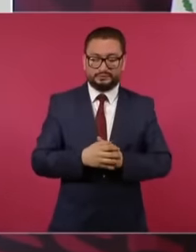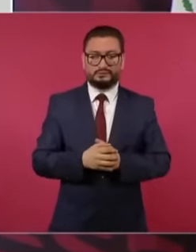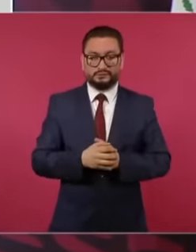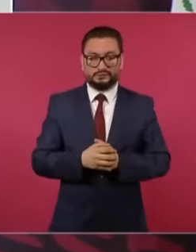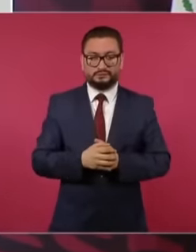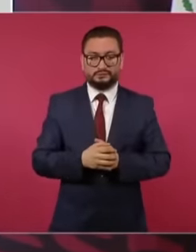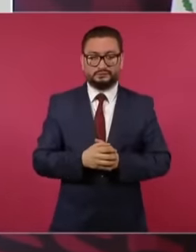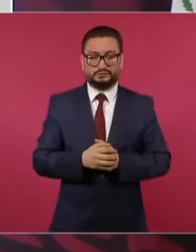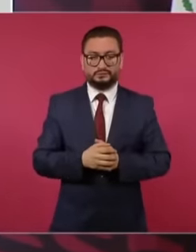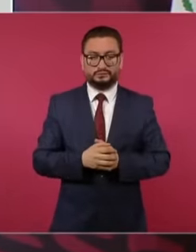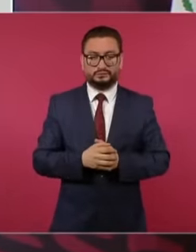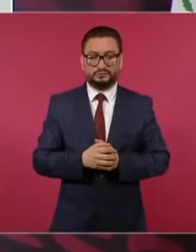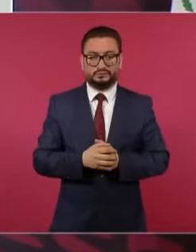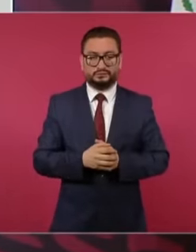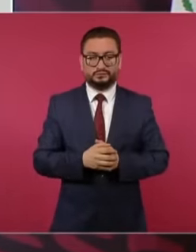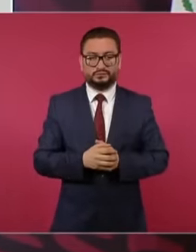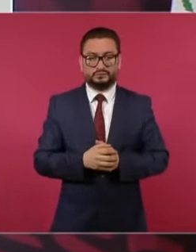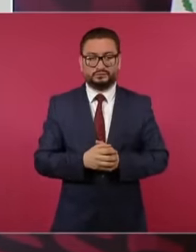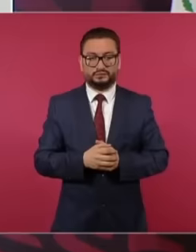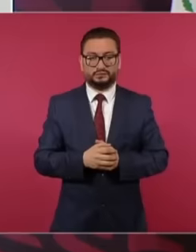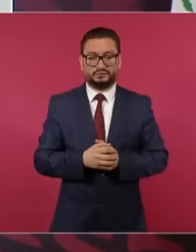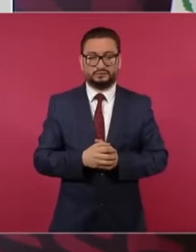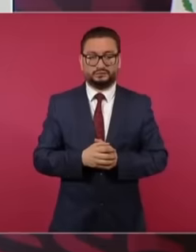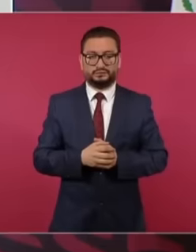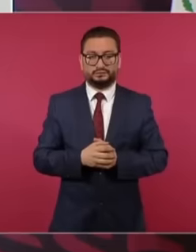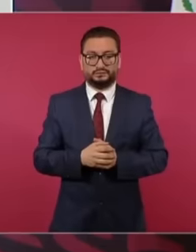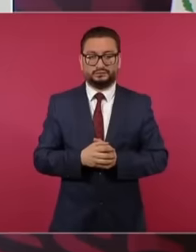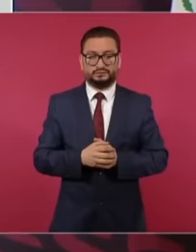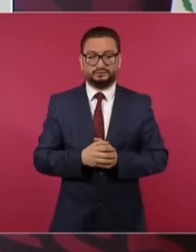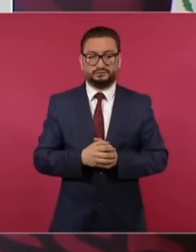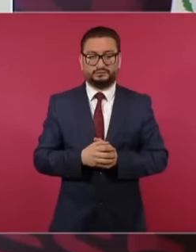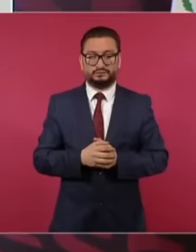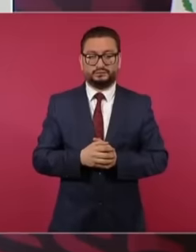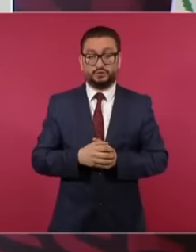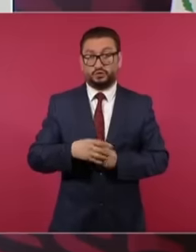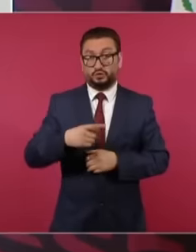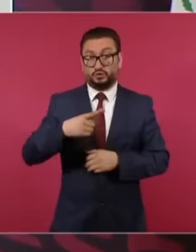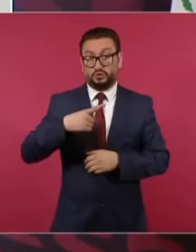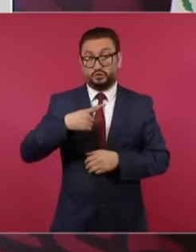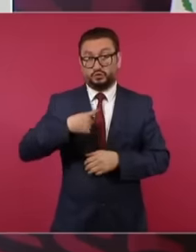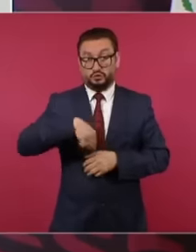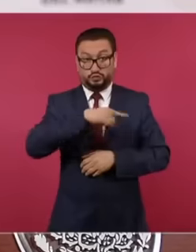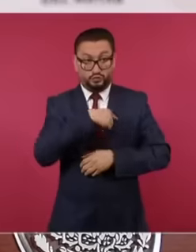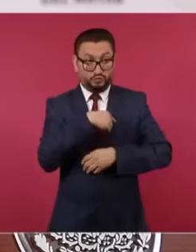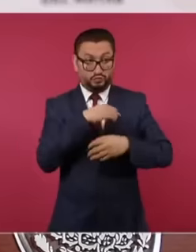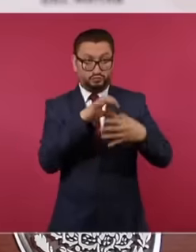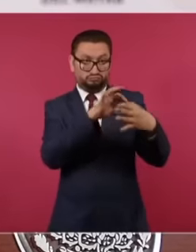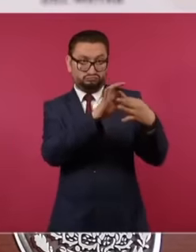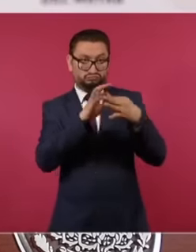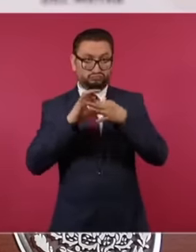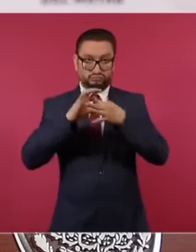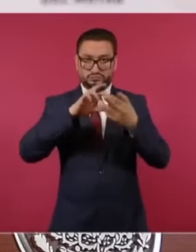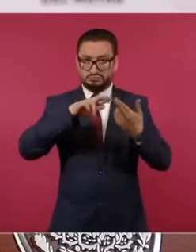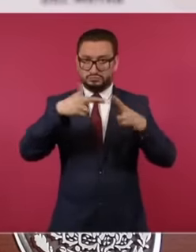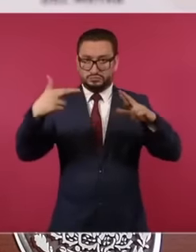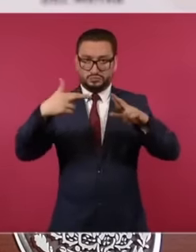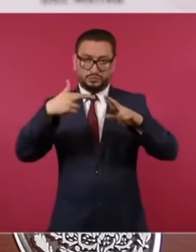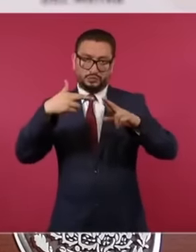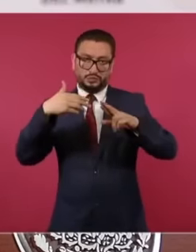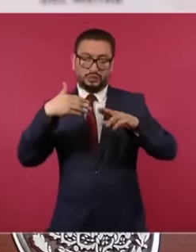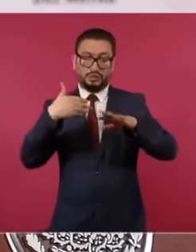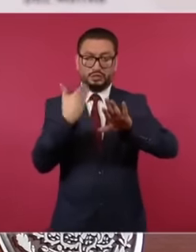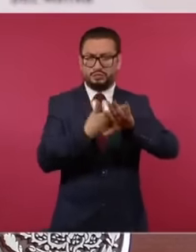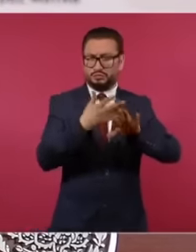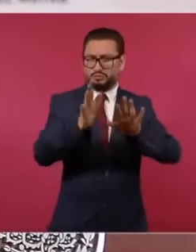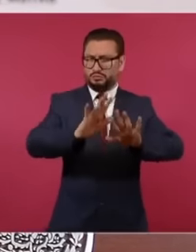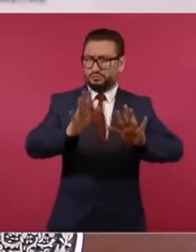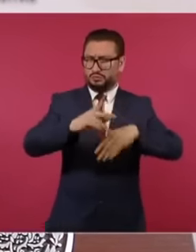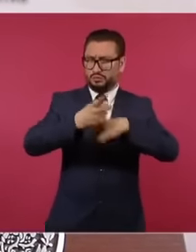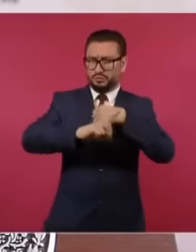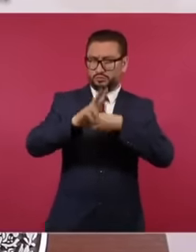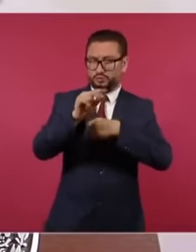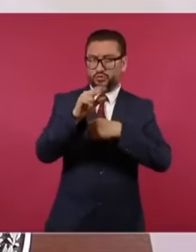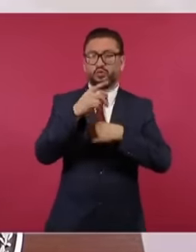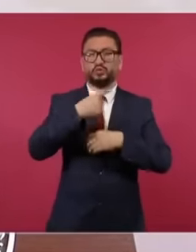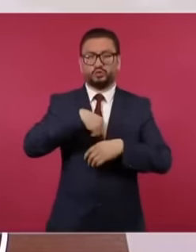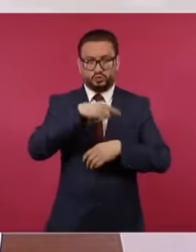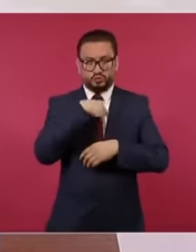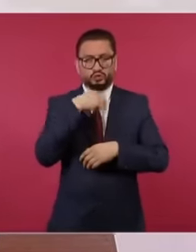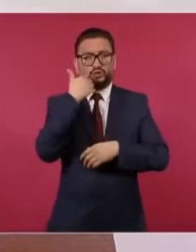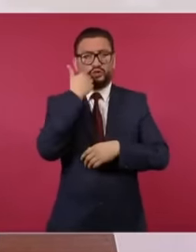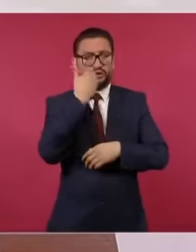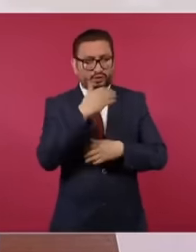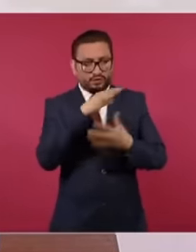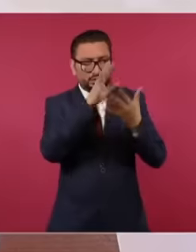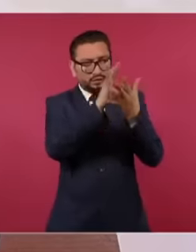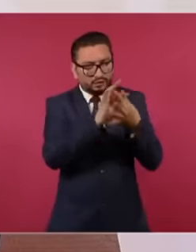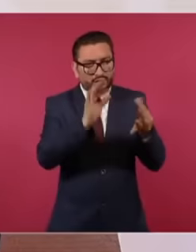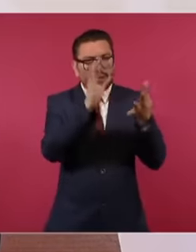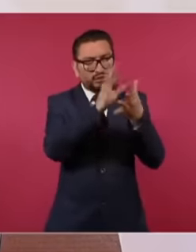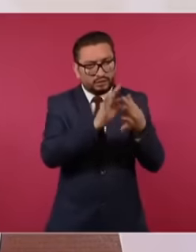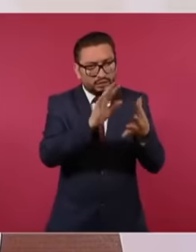to affect our relationships to convince persuade that this is the best for everyone,